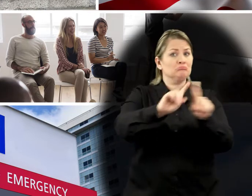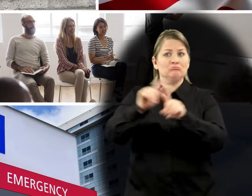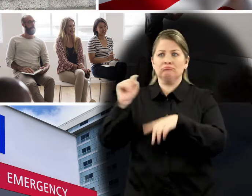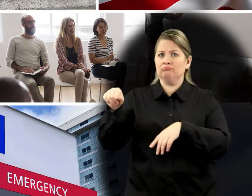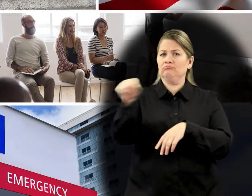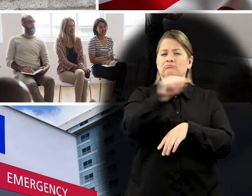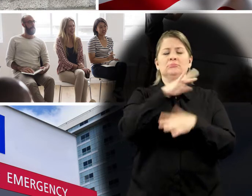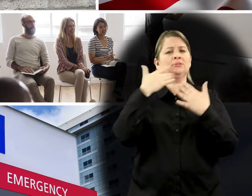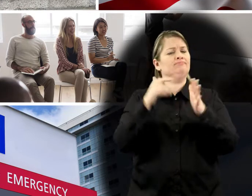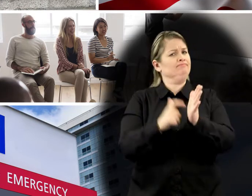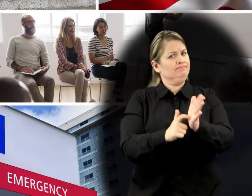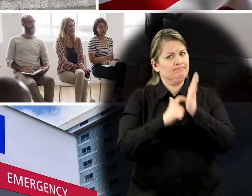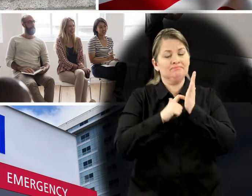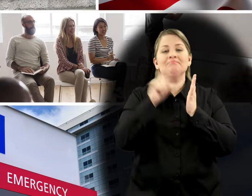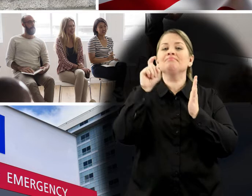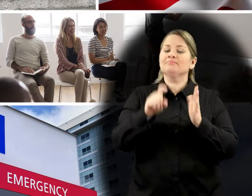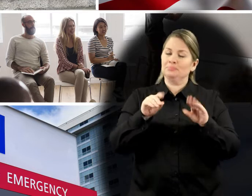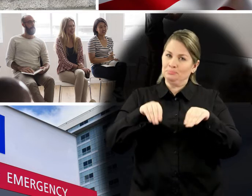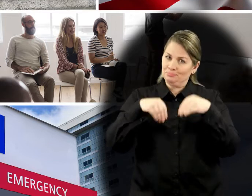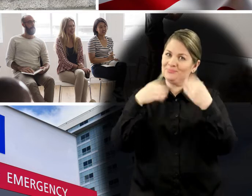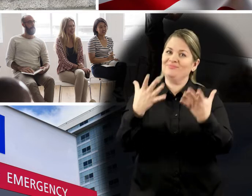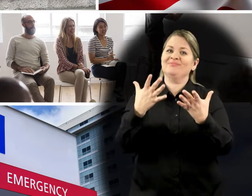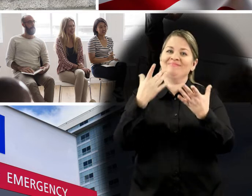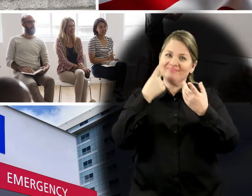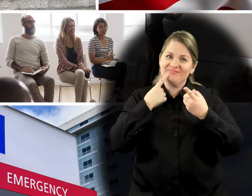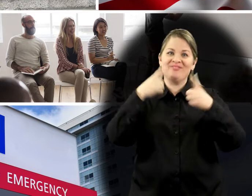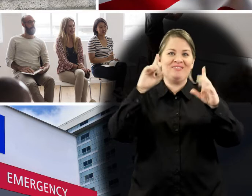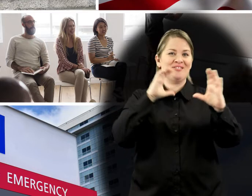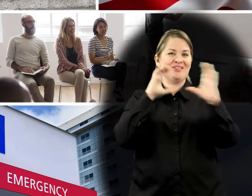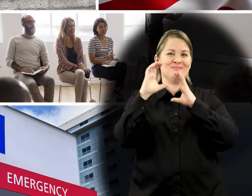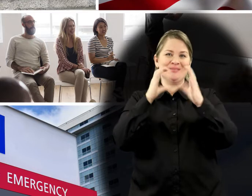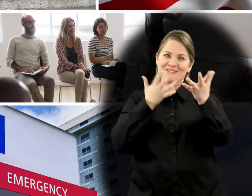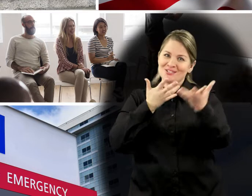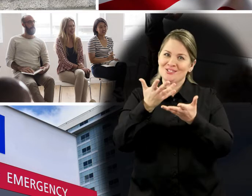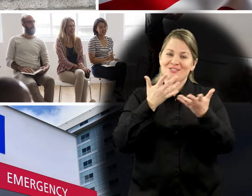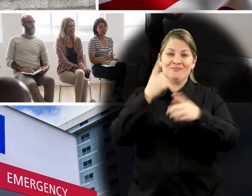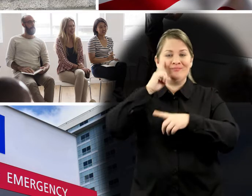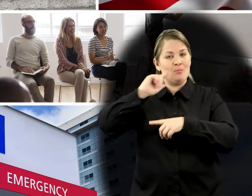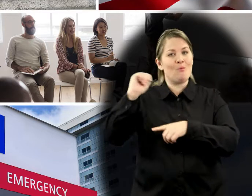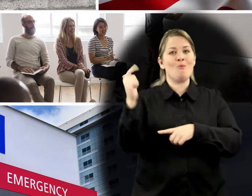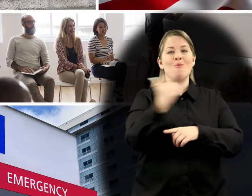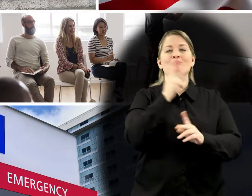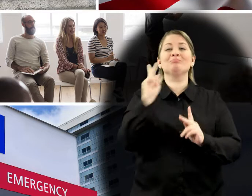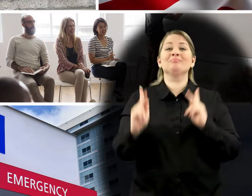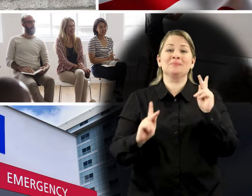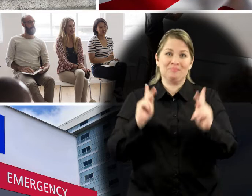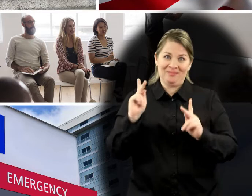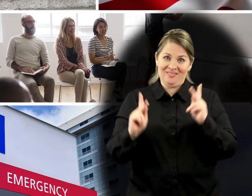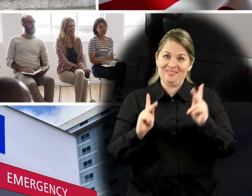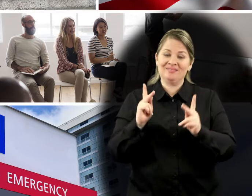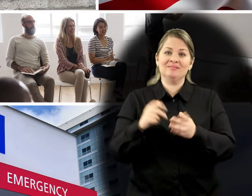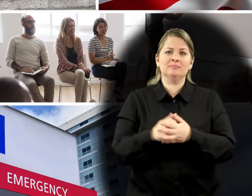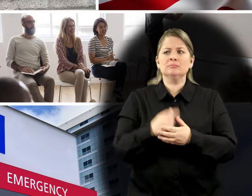to provide access to effective communications so that everyone has an equal opportunity